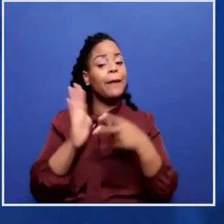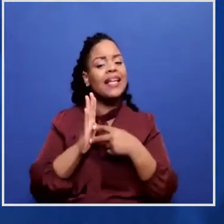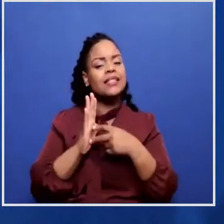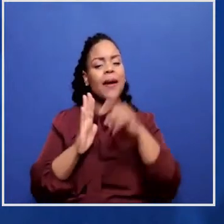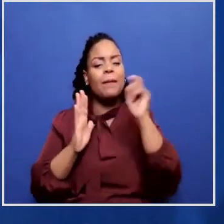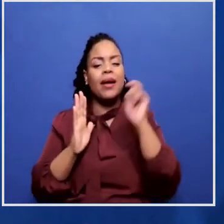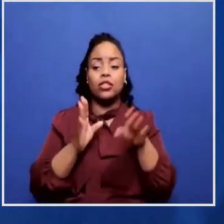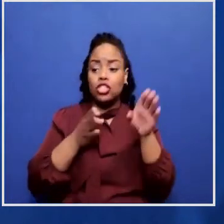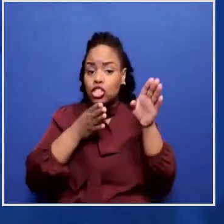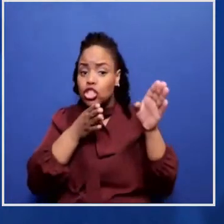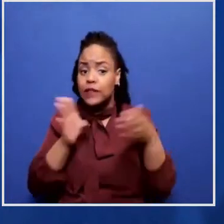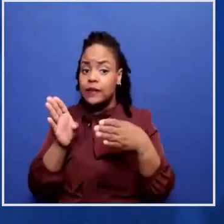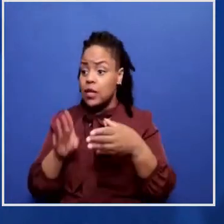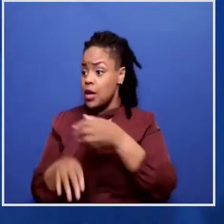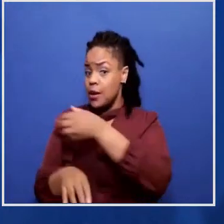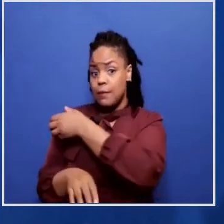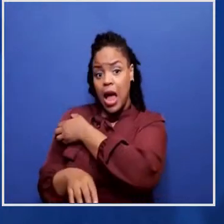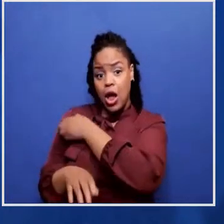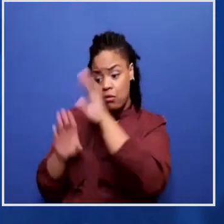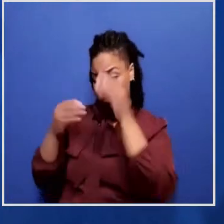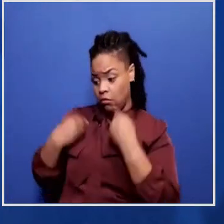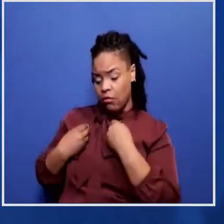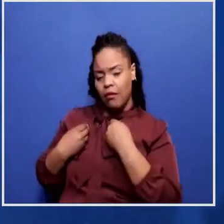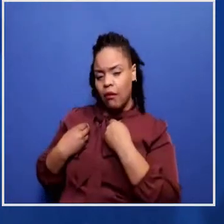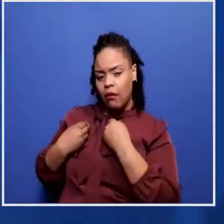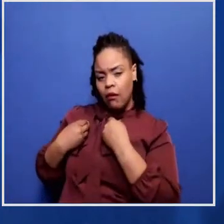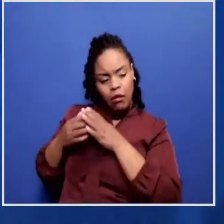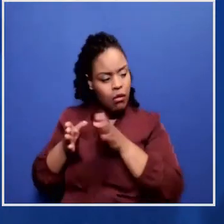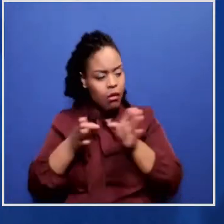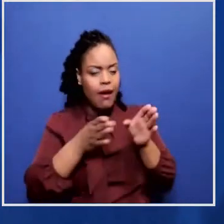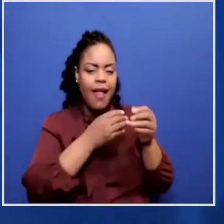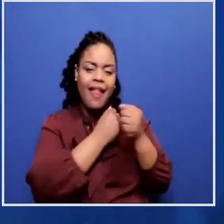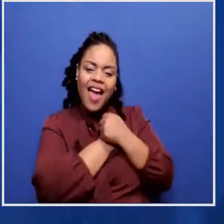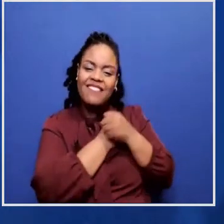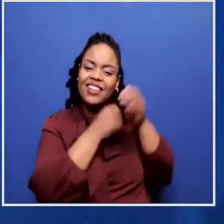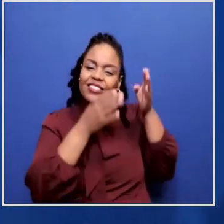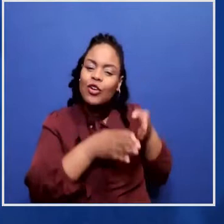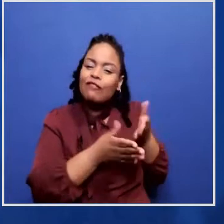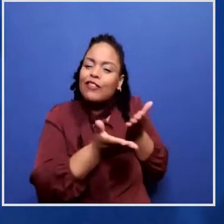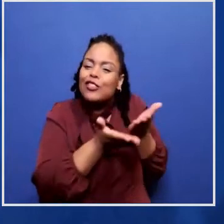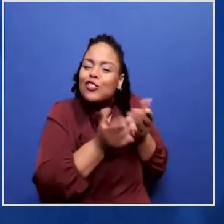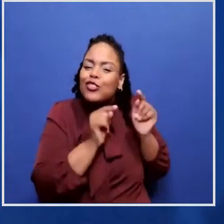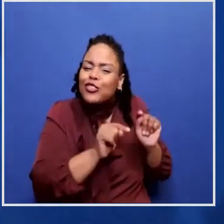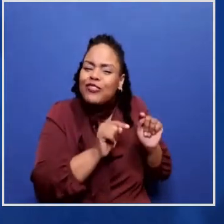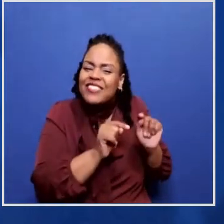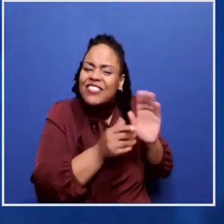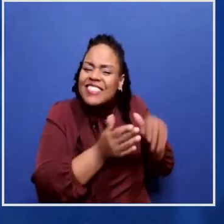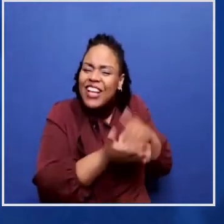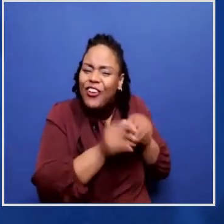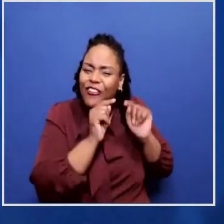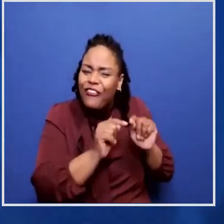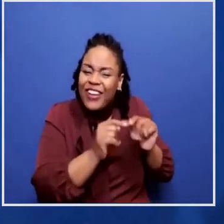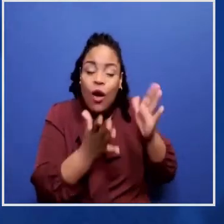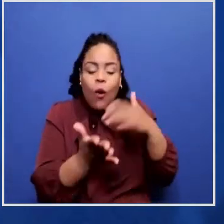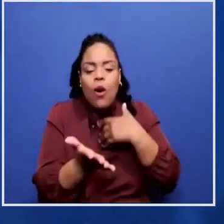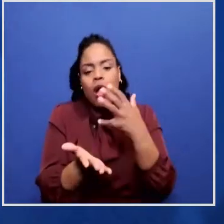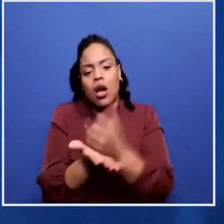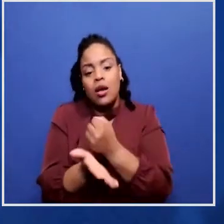BELOVED COMMUNITY ULTIMATELY MEANS THAT WE MUST SHIFT FROM